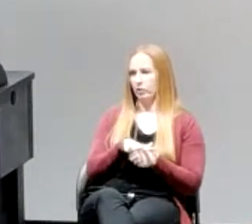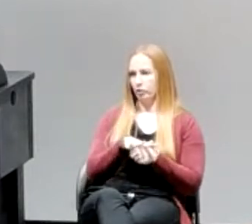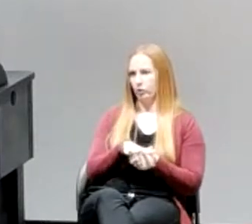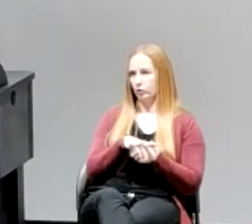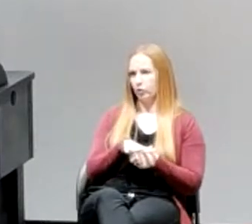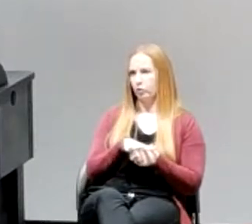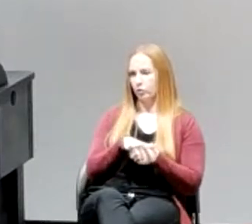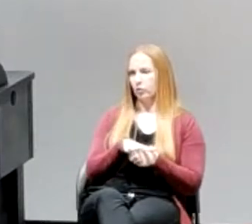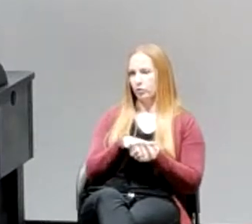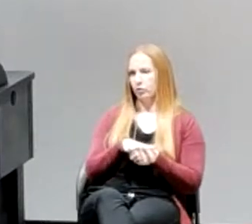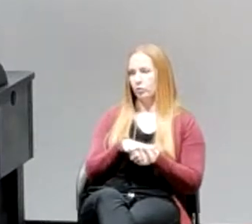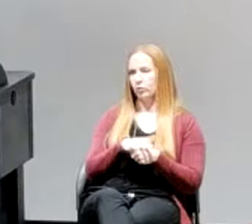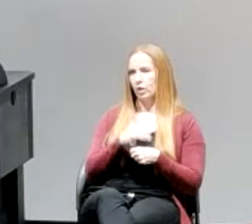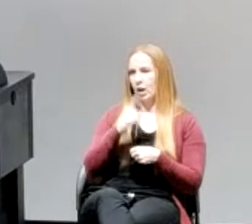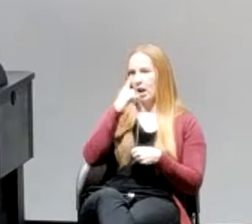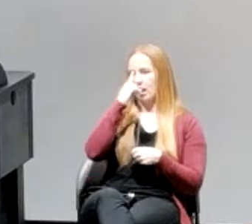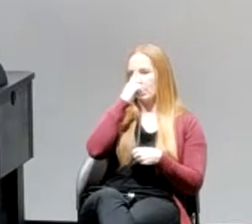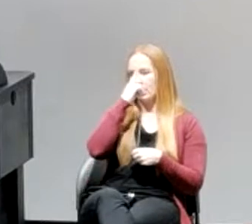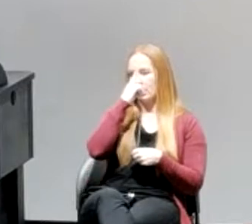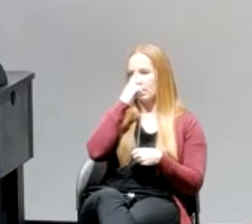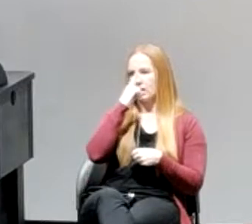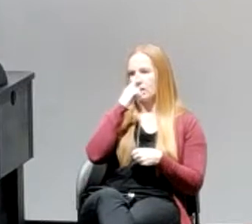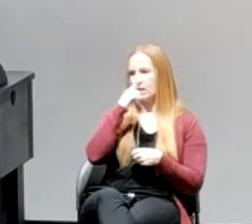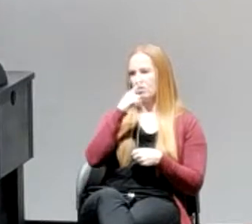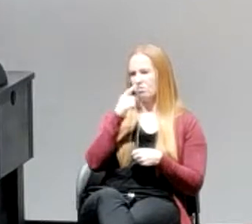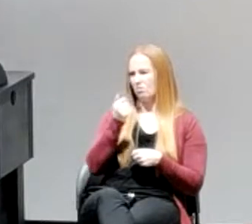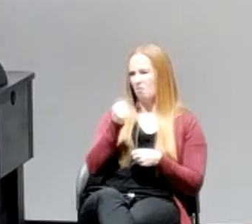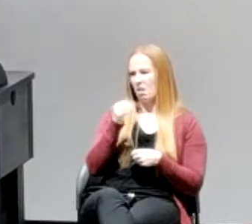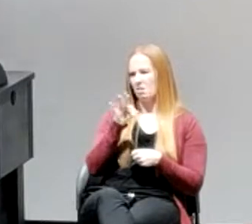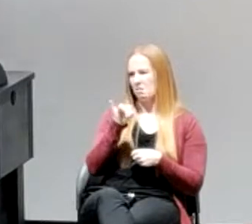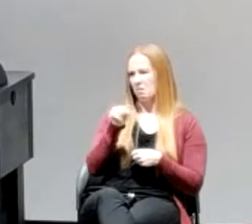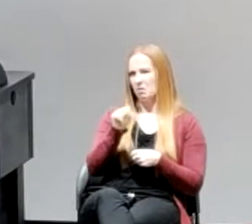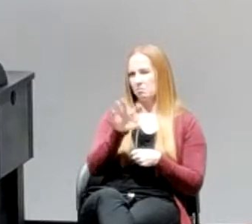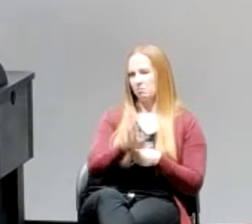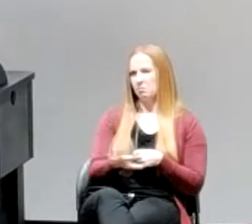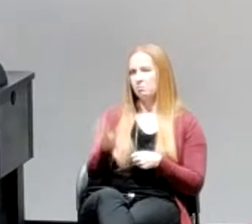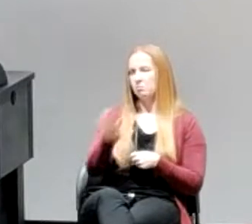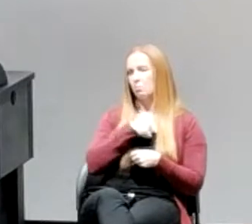Second one and this was a moment for me that changed it was a -- I was watching